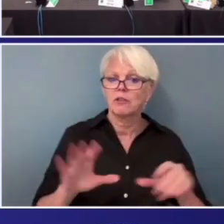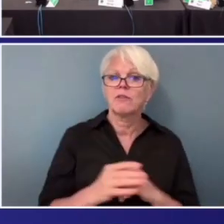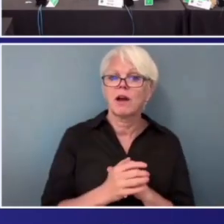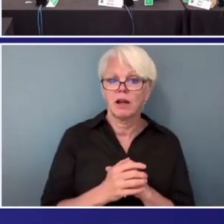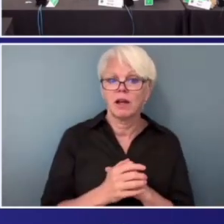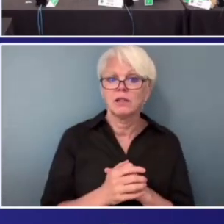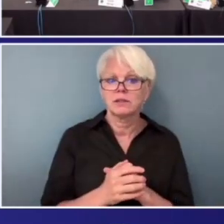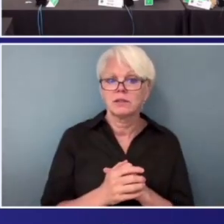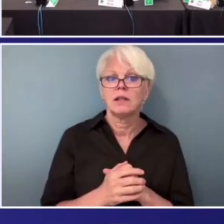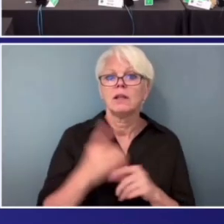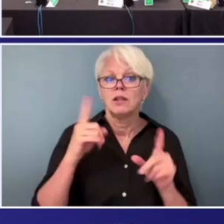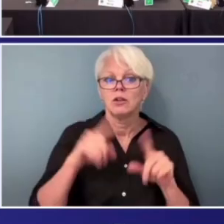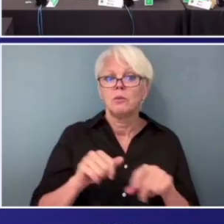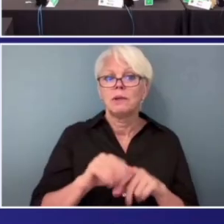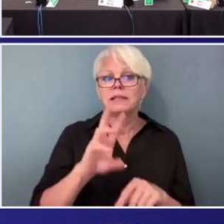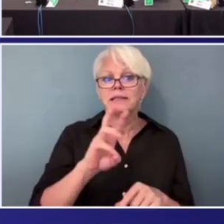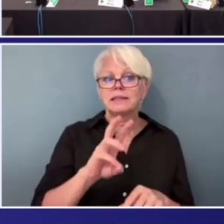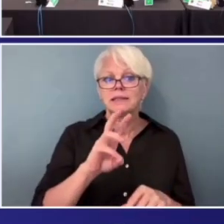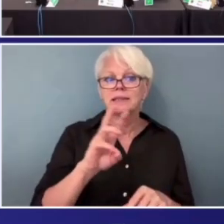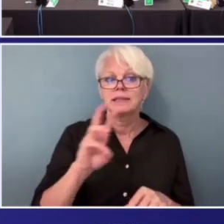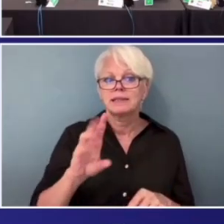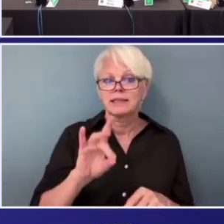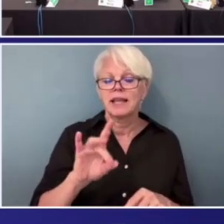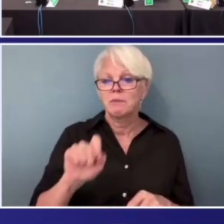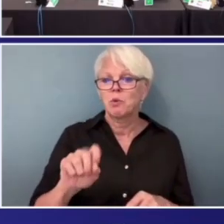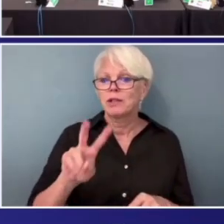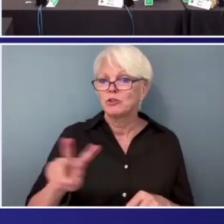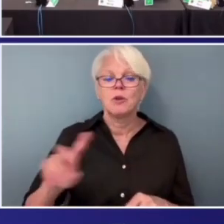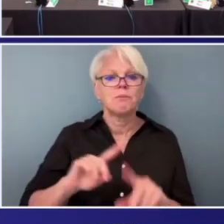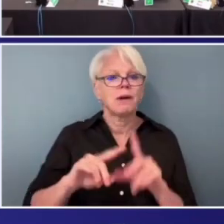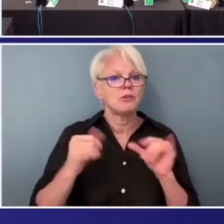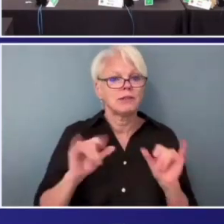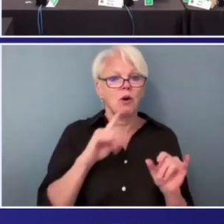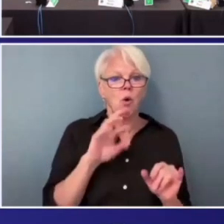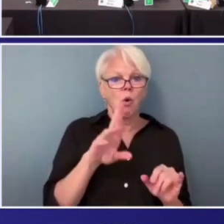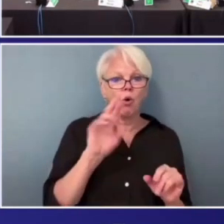668.22, but you still have or otherwise ceases to be enrolled.